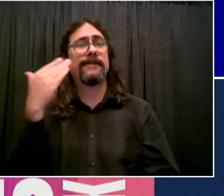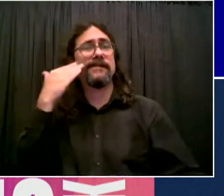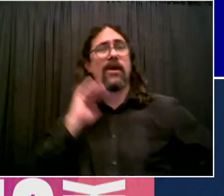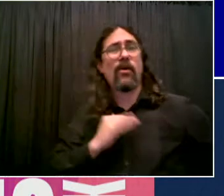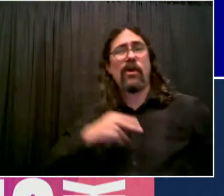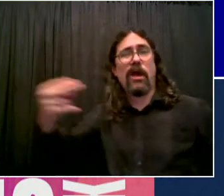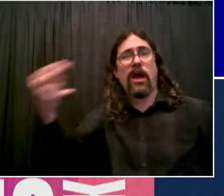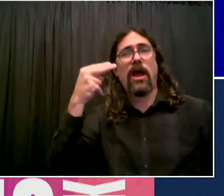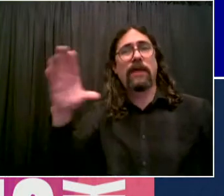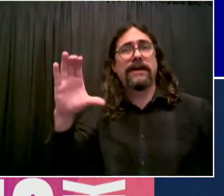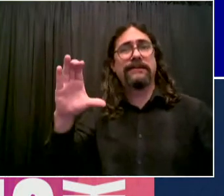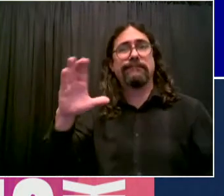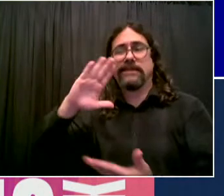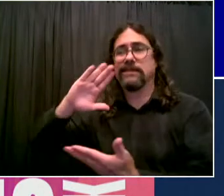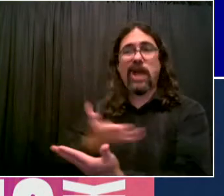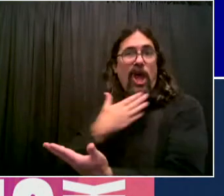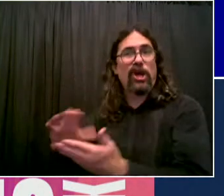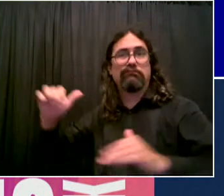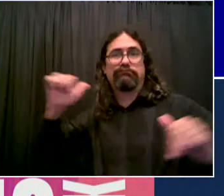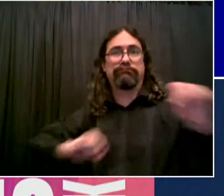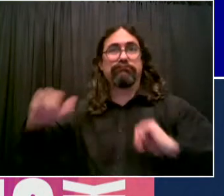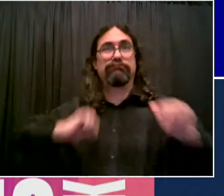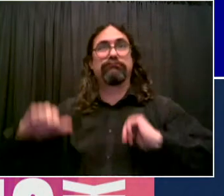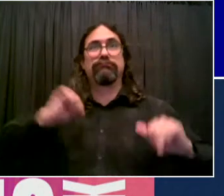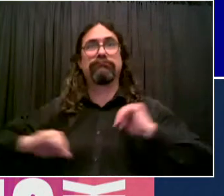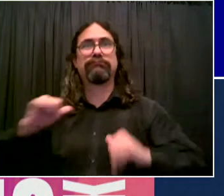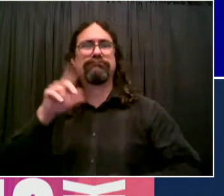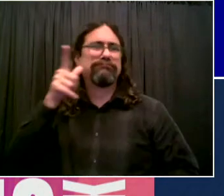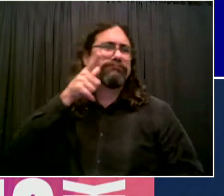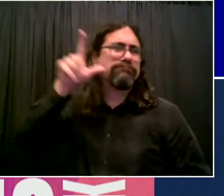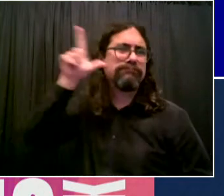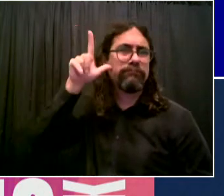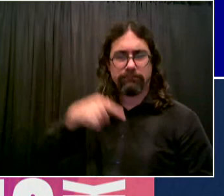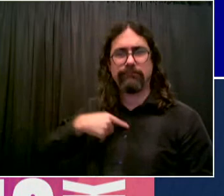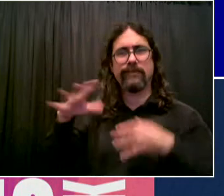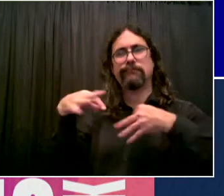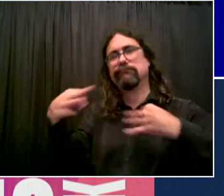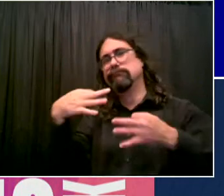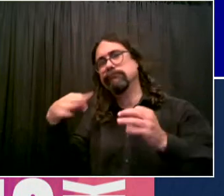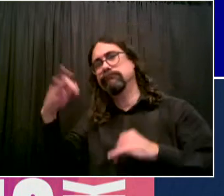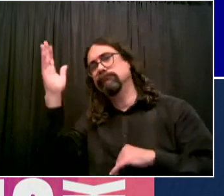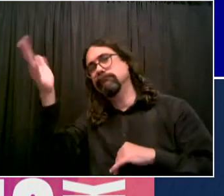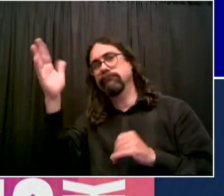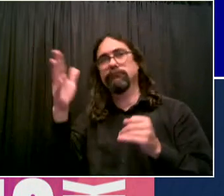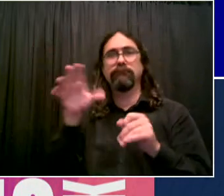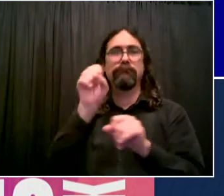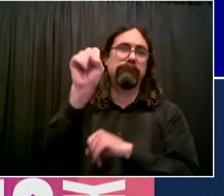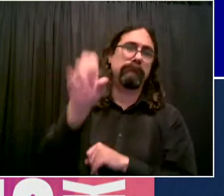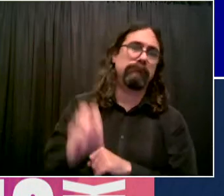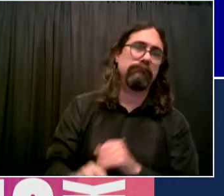HOMECOMING CONCERTS NOW. WE SPOKE A FEW DAYS ABOUT THE EXTRAORDARINY